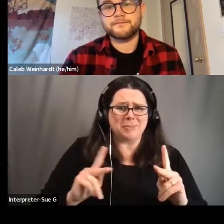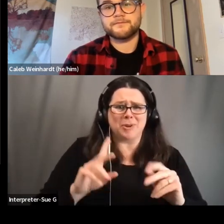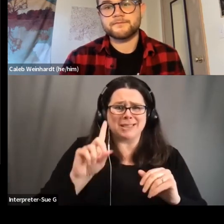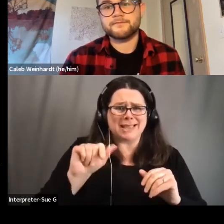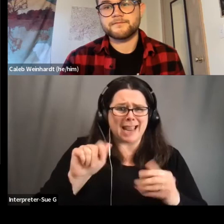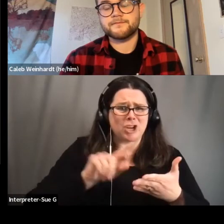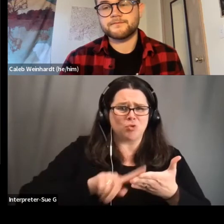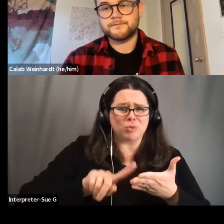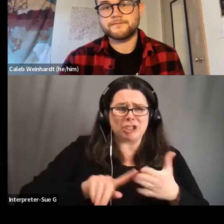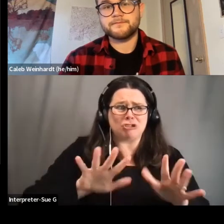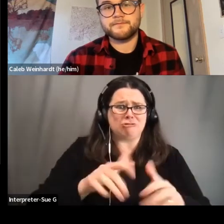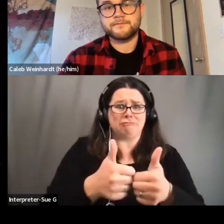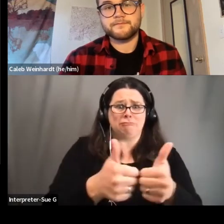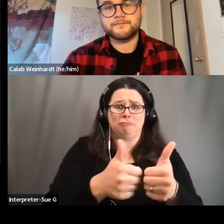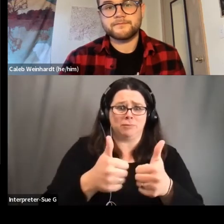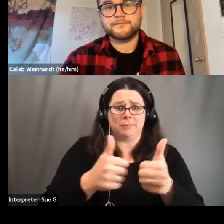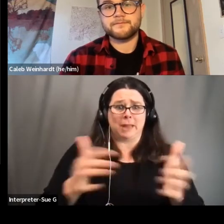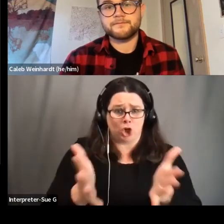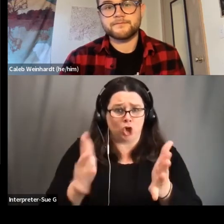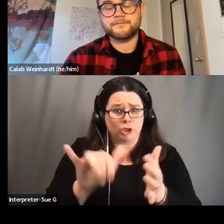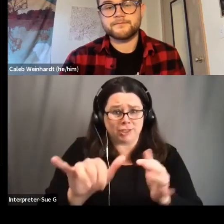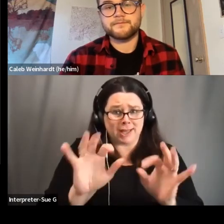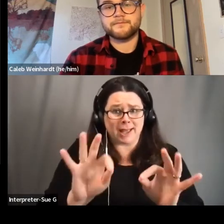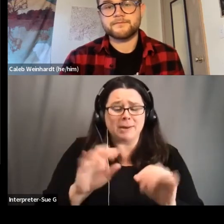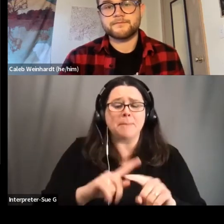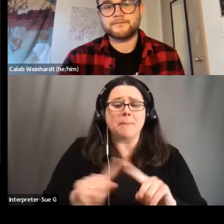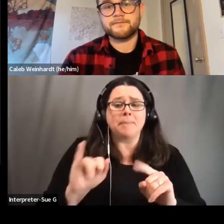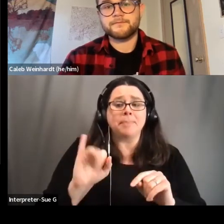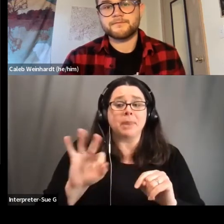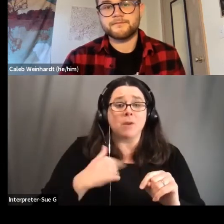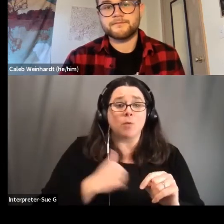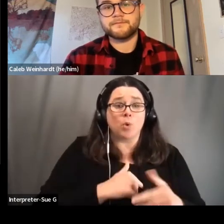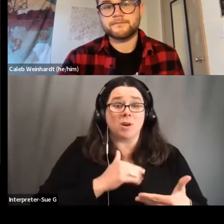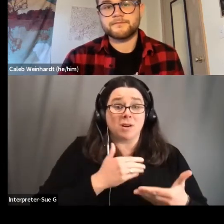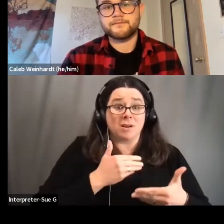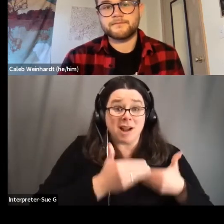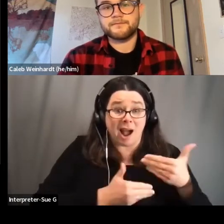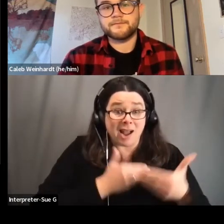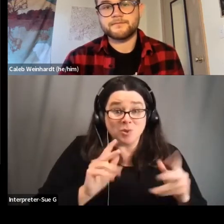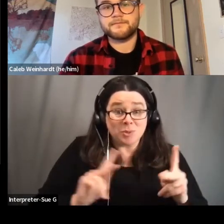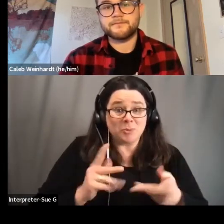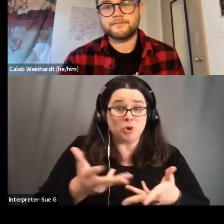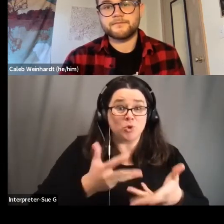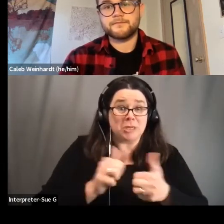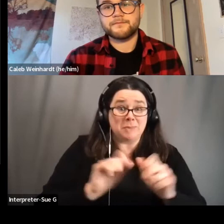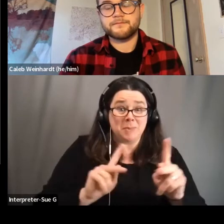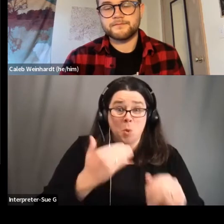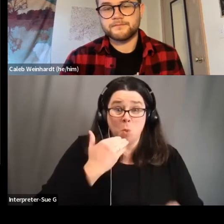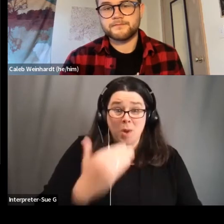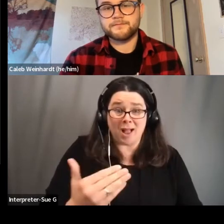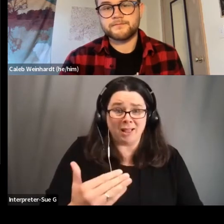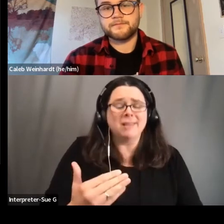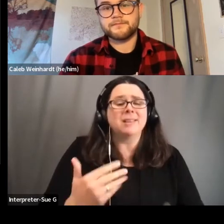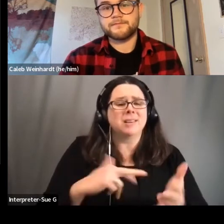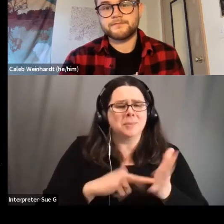which is good right? You know, I encourage that. But if we're kind to people. If we treat people well, we're gonna be good you know?